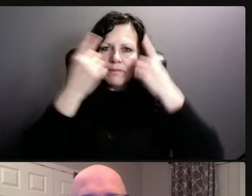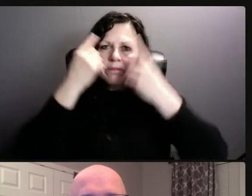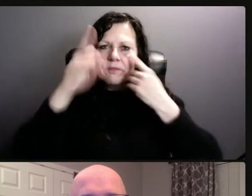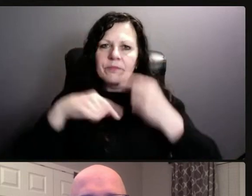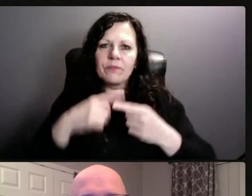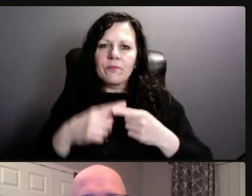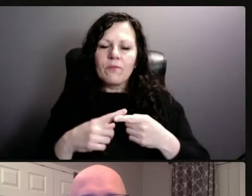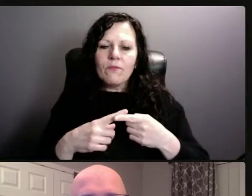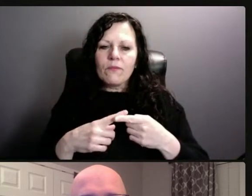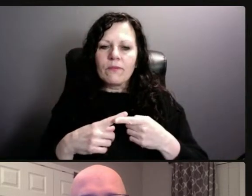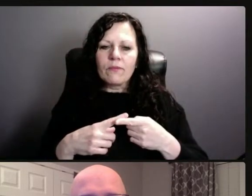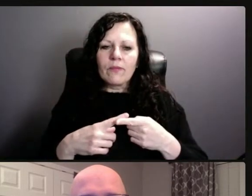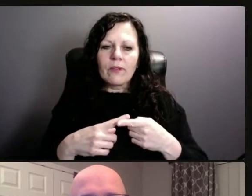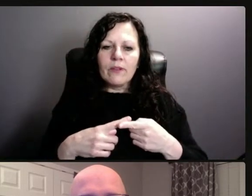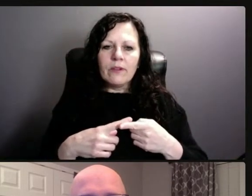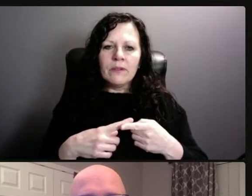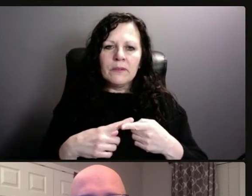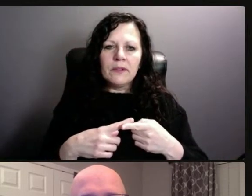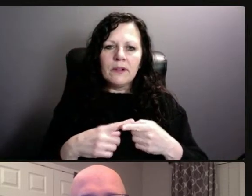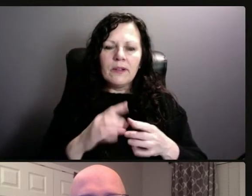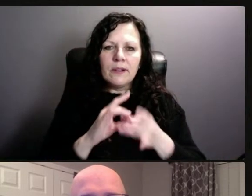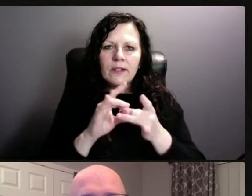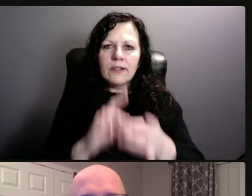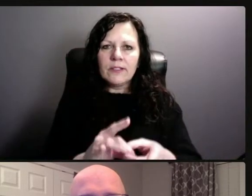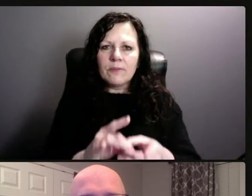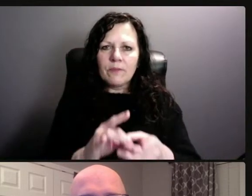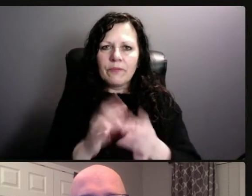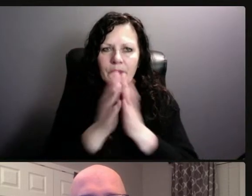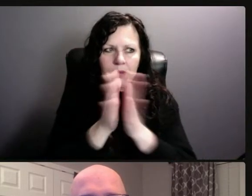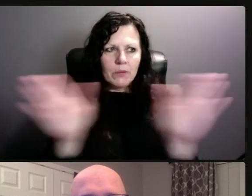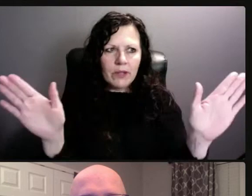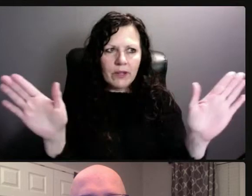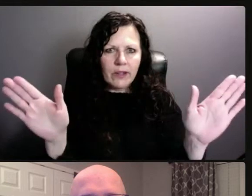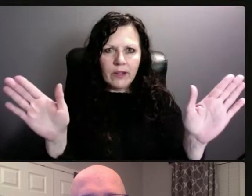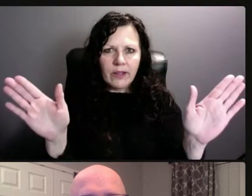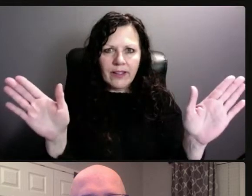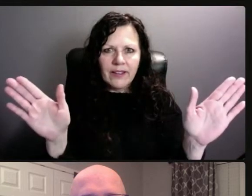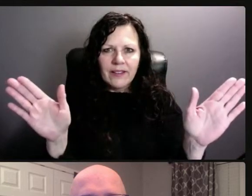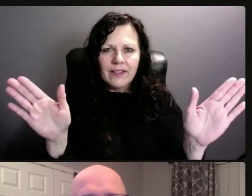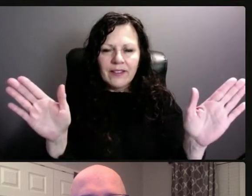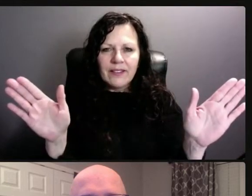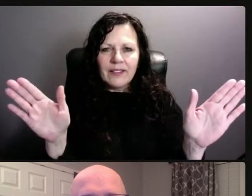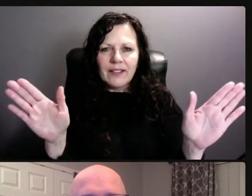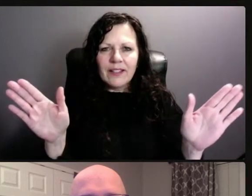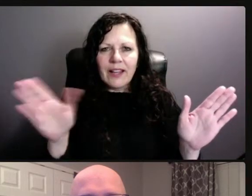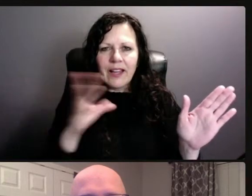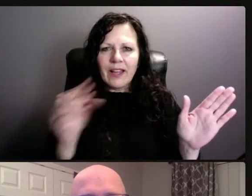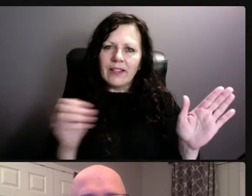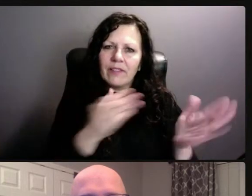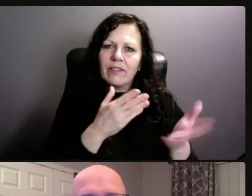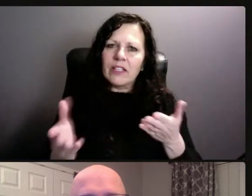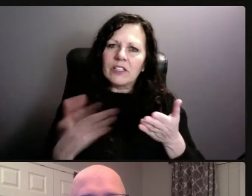MAYOR HOYT.